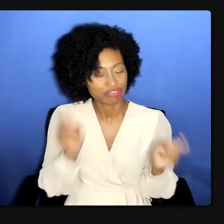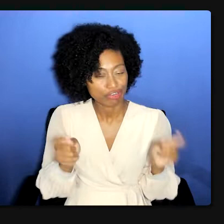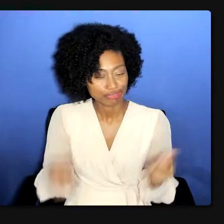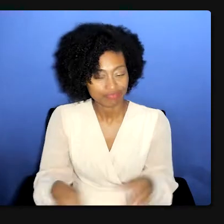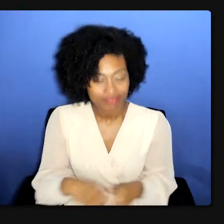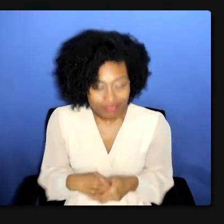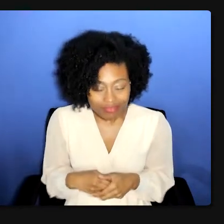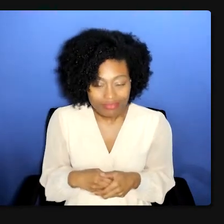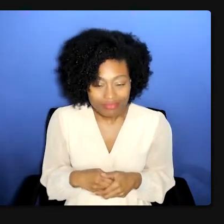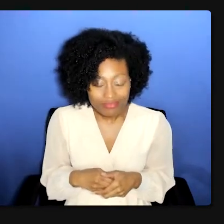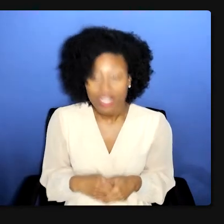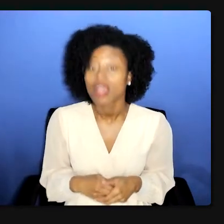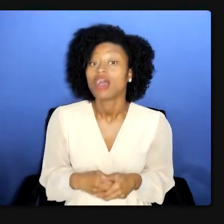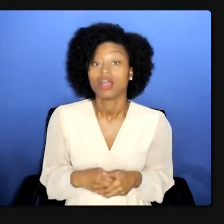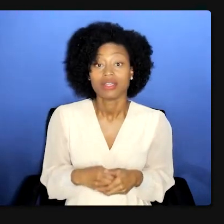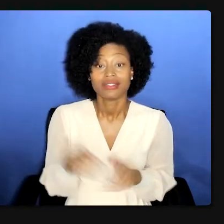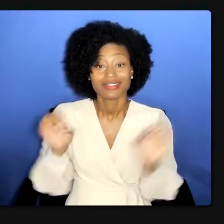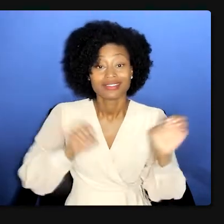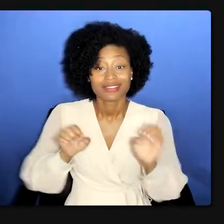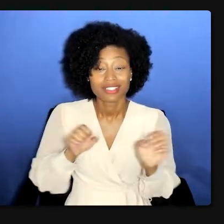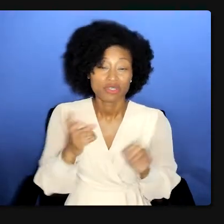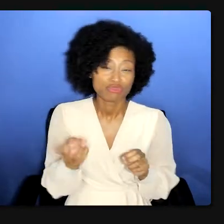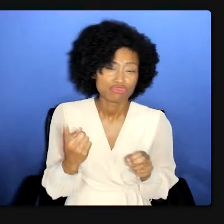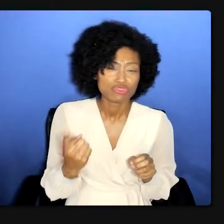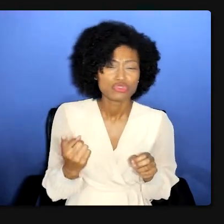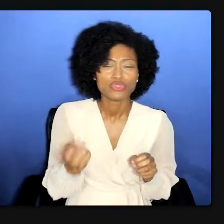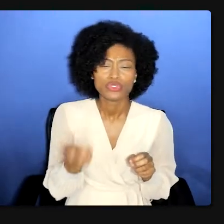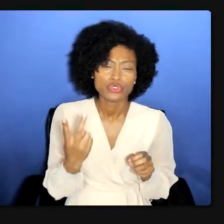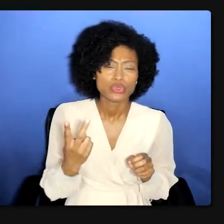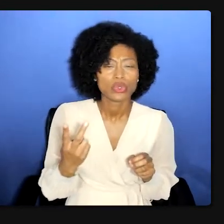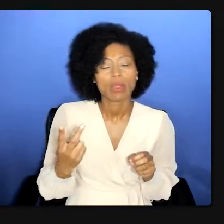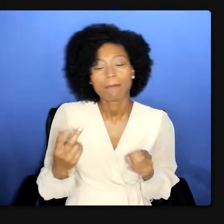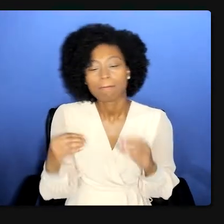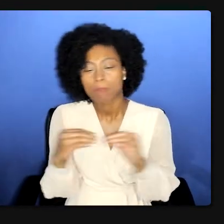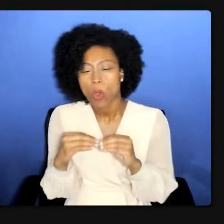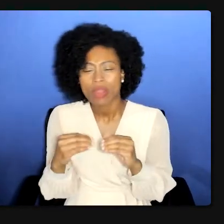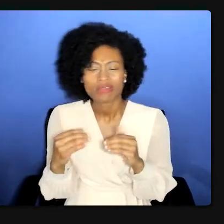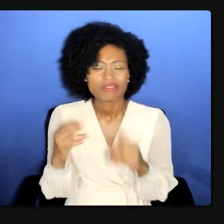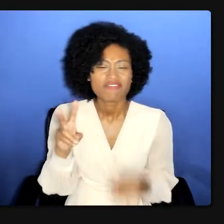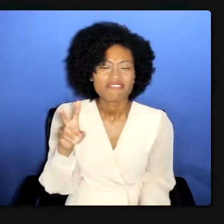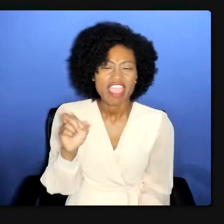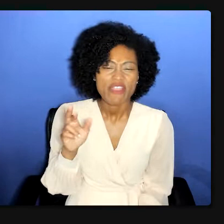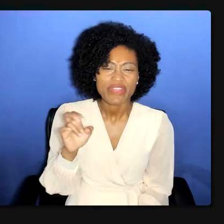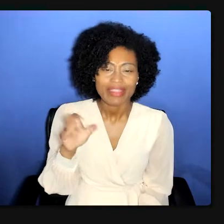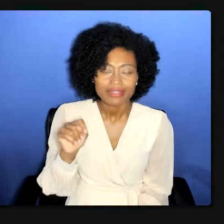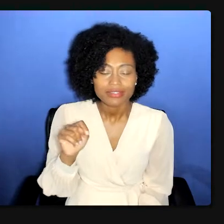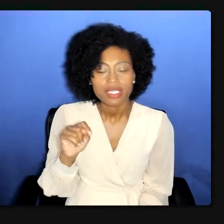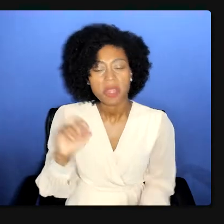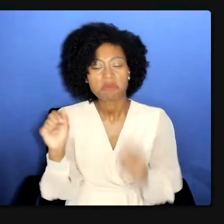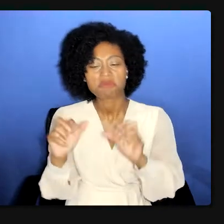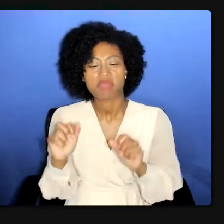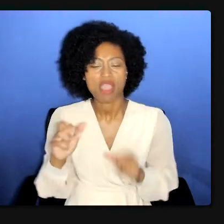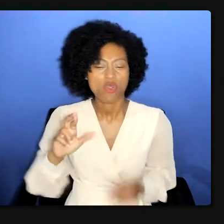As part of an experiment, you compare two or more variants of an application that are shown at random